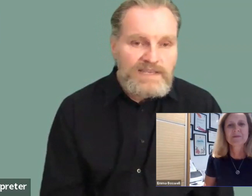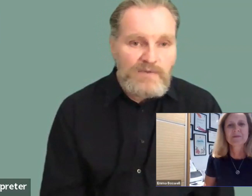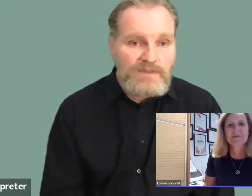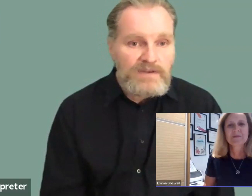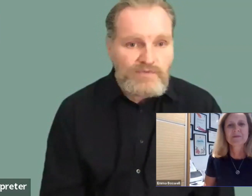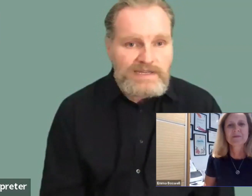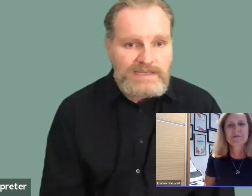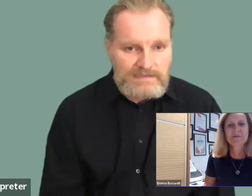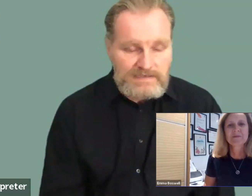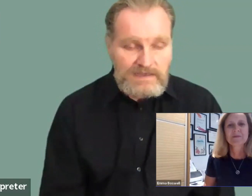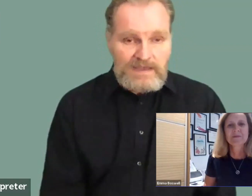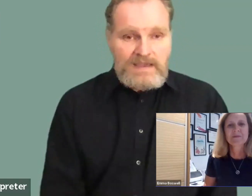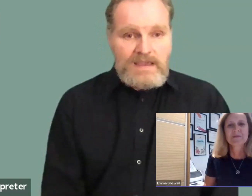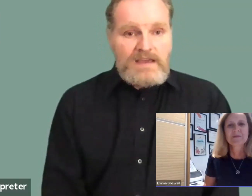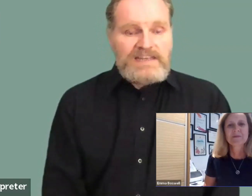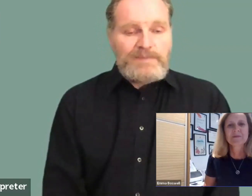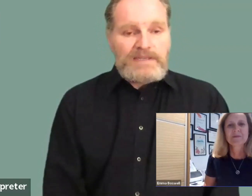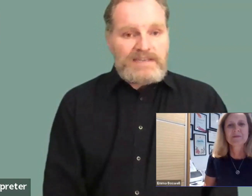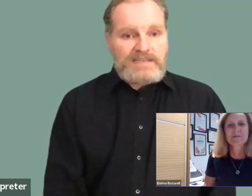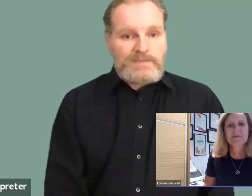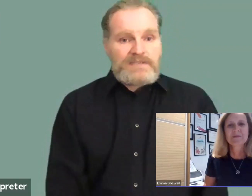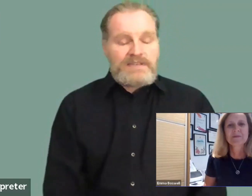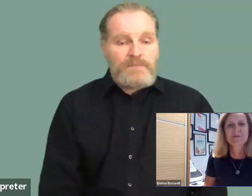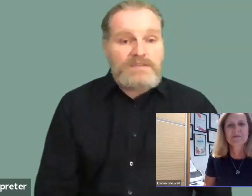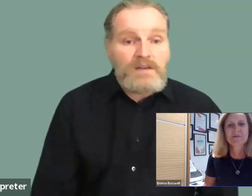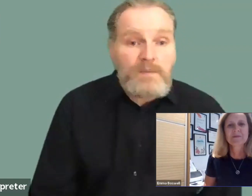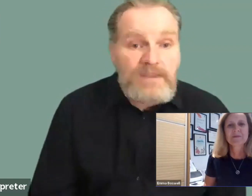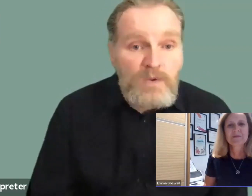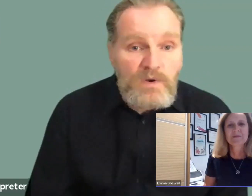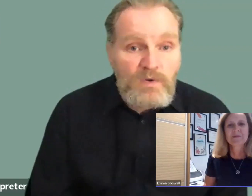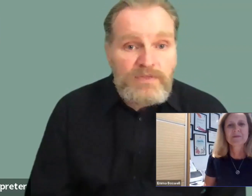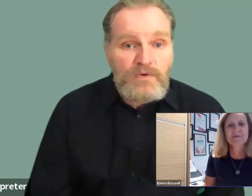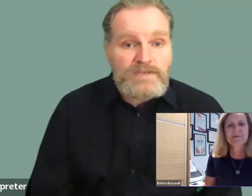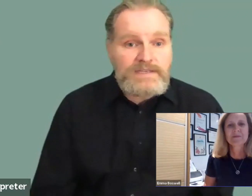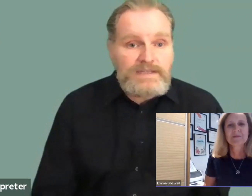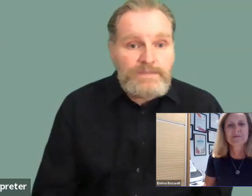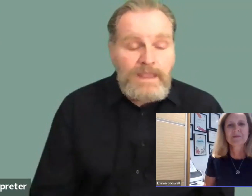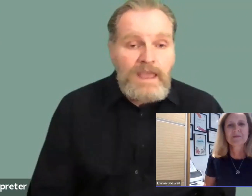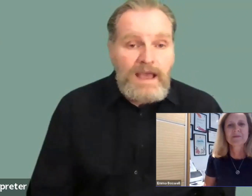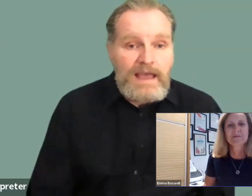scary than it really is. A deafblind assessment is something done by the local authority,